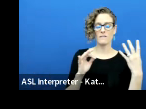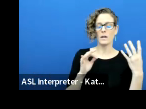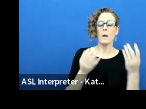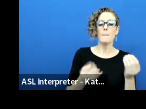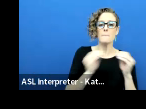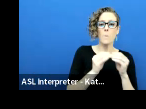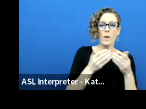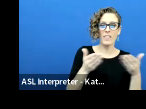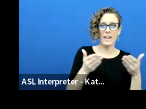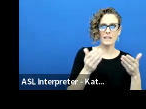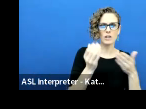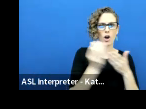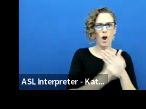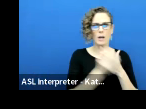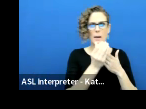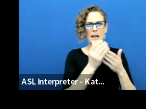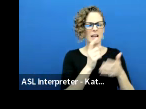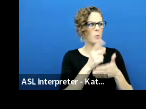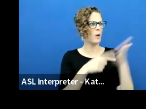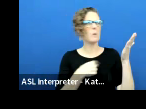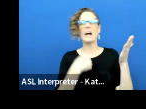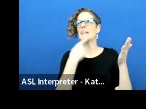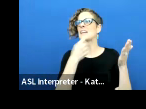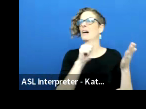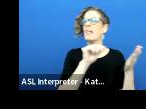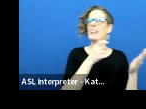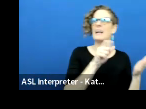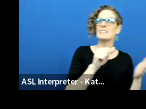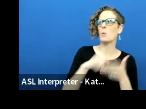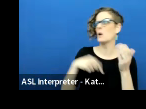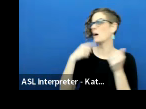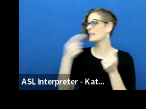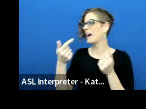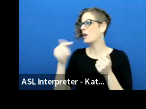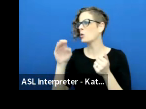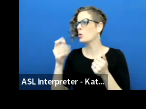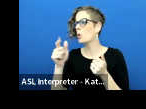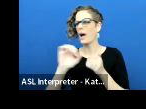what is it I'm supposed to tell Alexa to do or Google to do how do I ask those questions in what